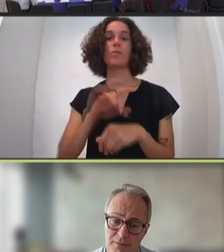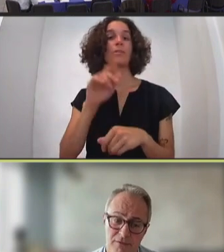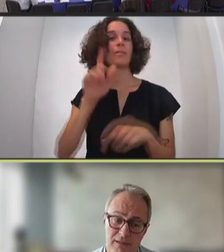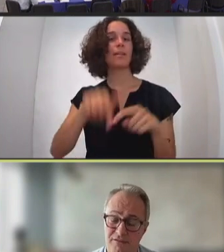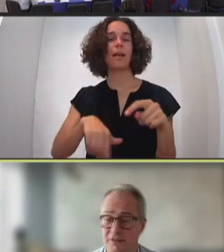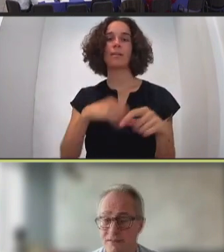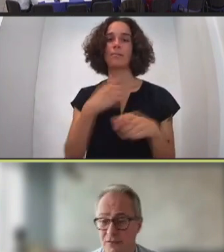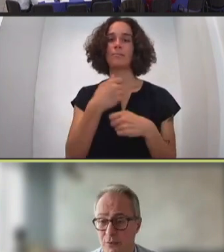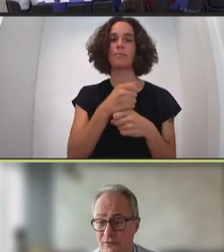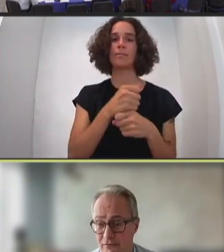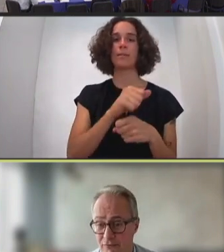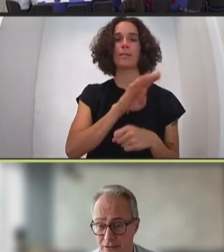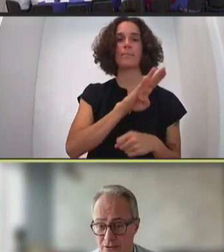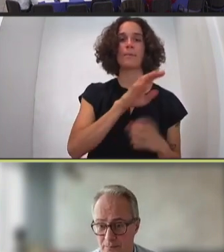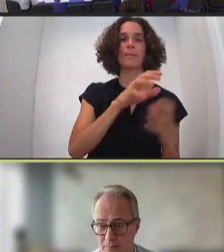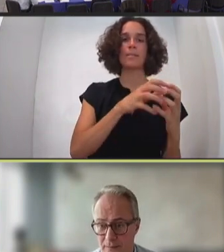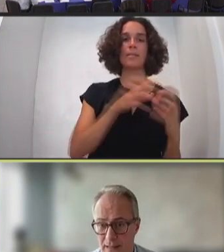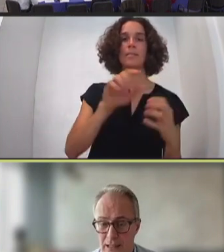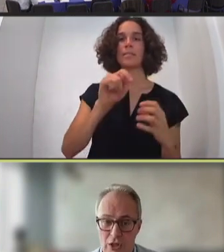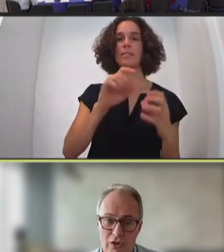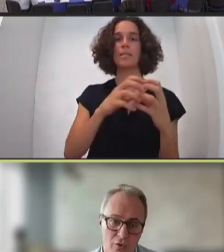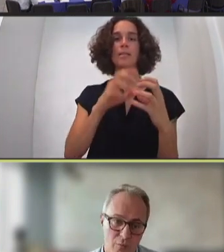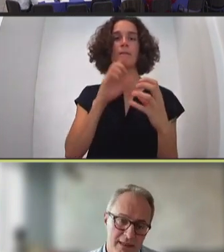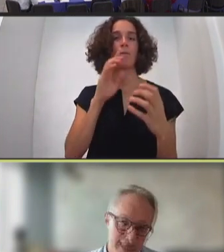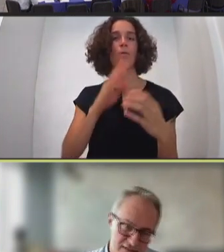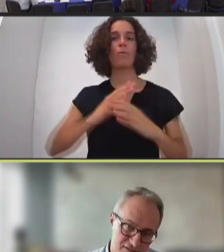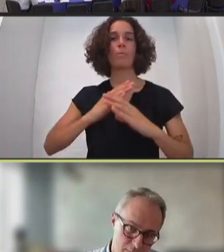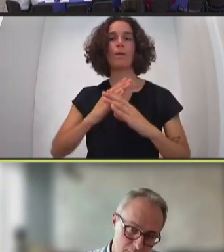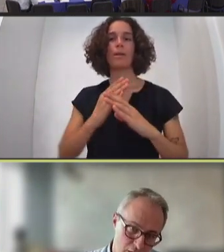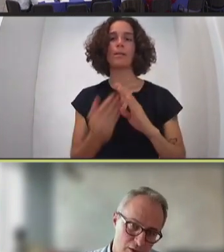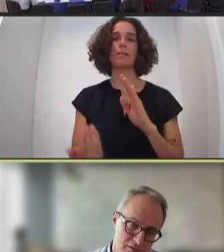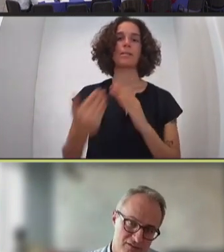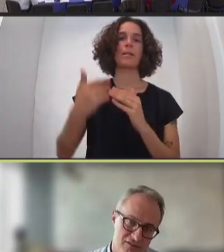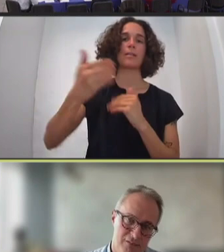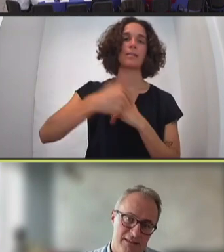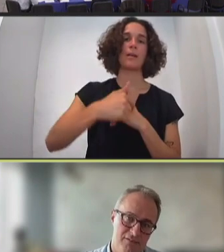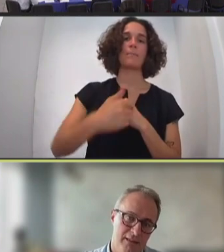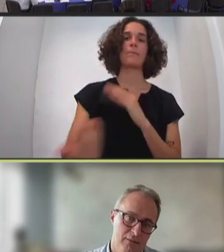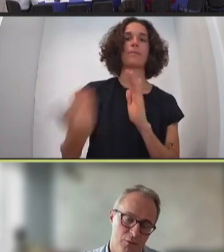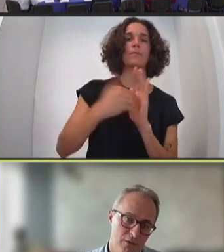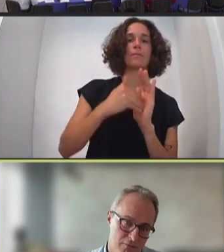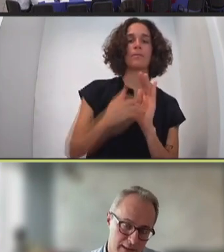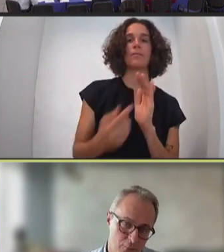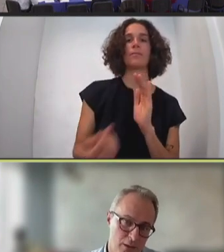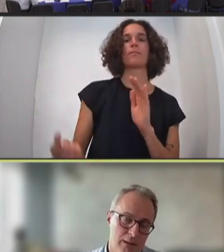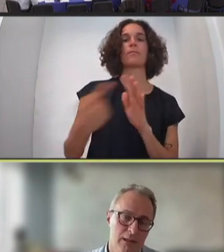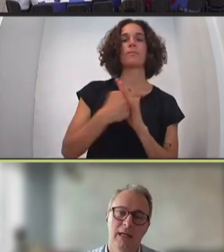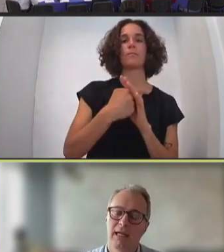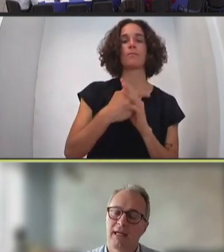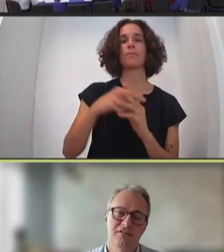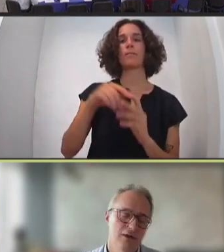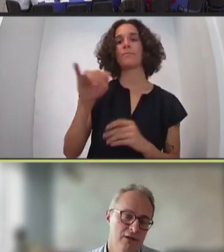prevent the subsequent reinfection. So, this model system has been working very well against other